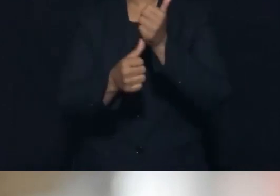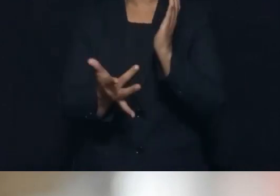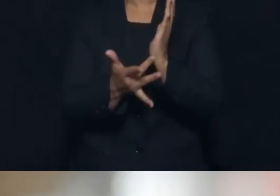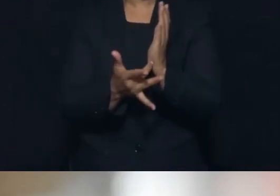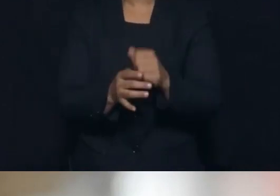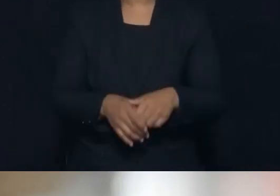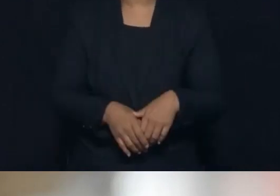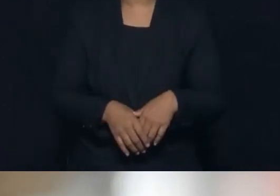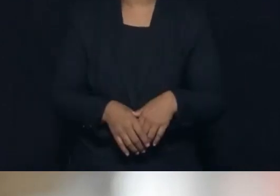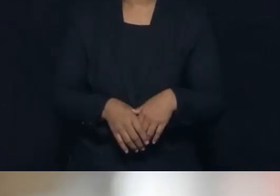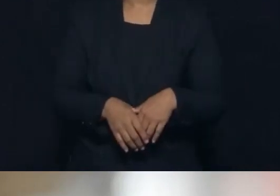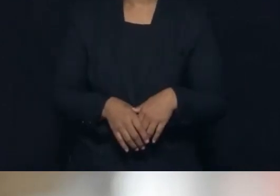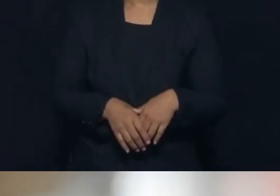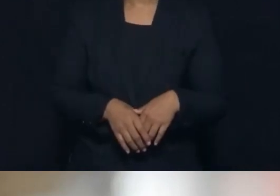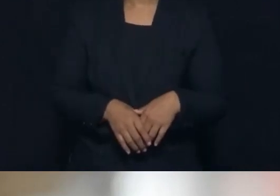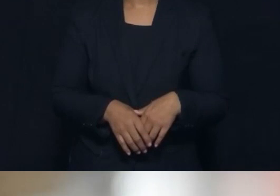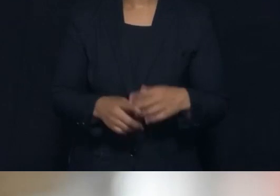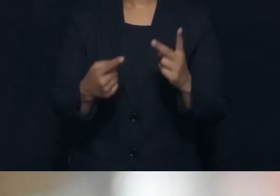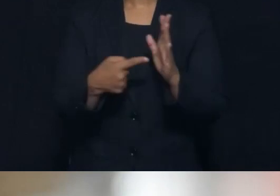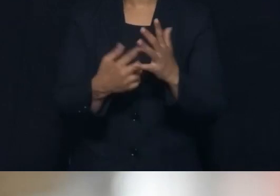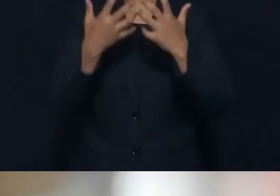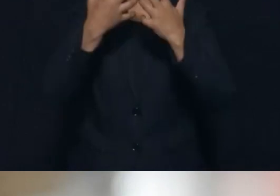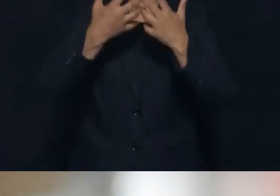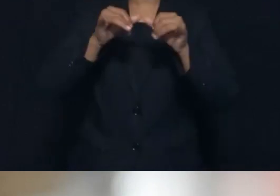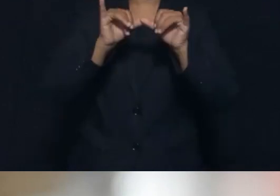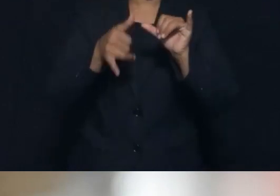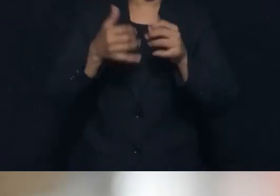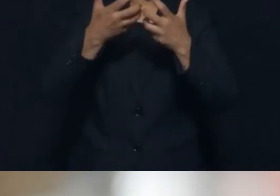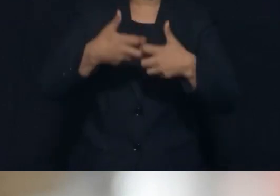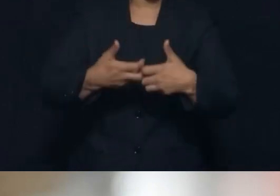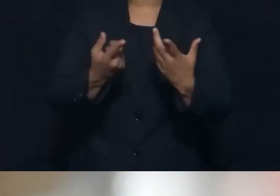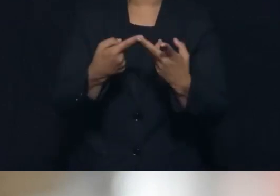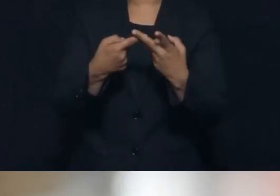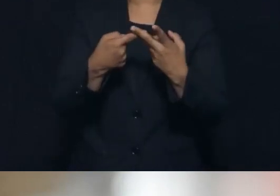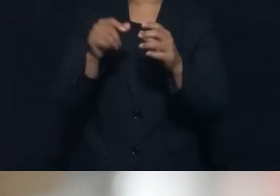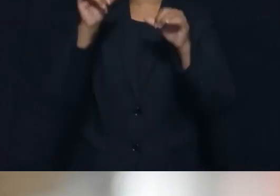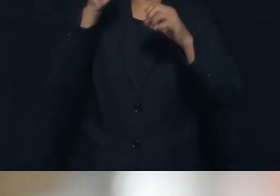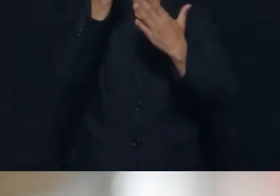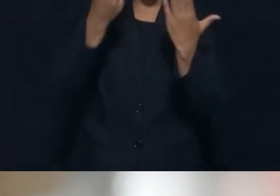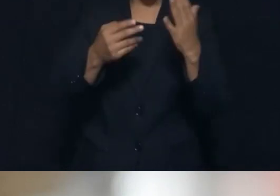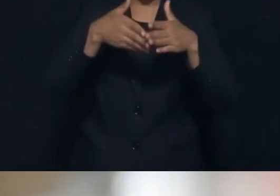I think the power of the provisions of e-commerce still need to see the light.